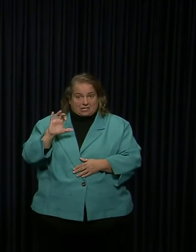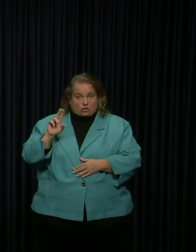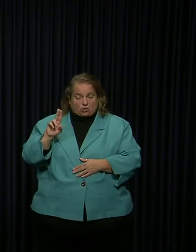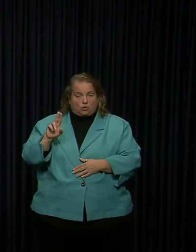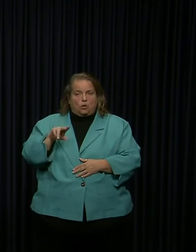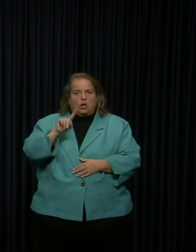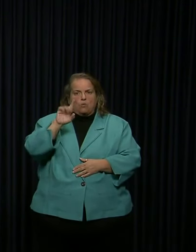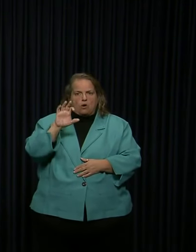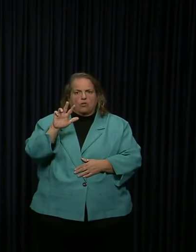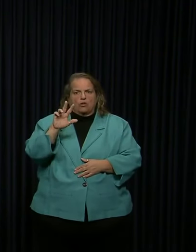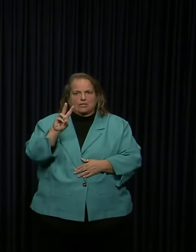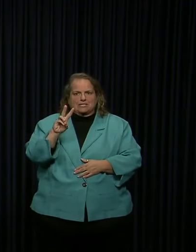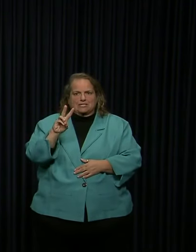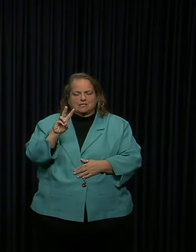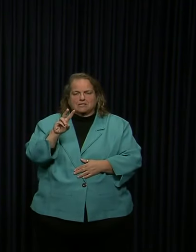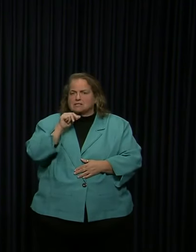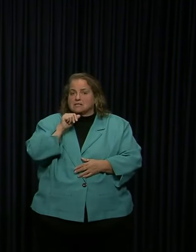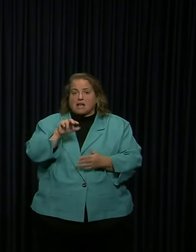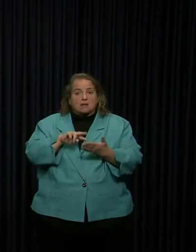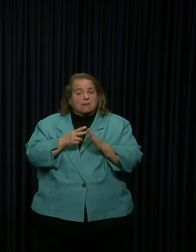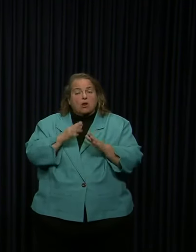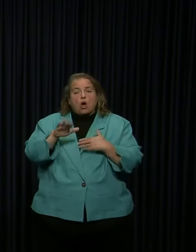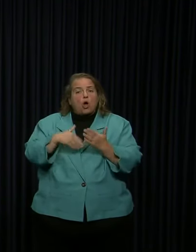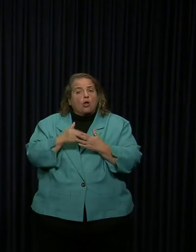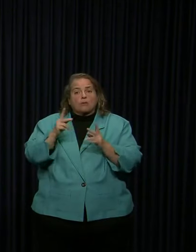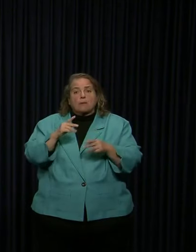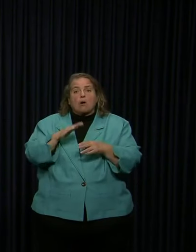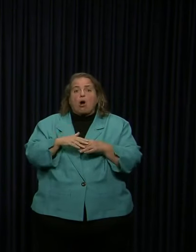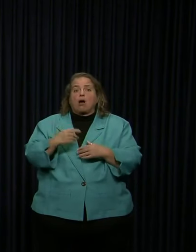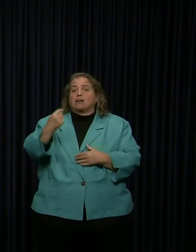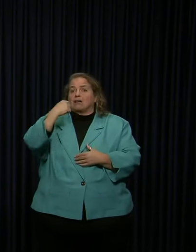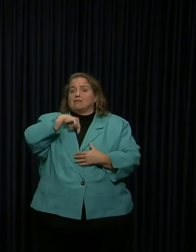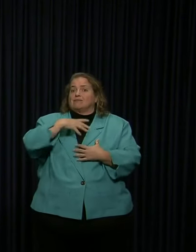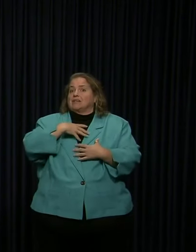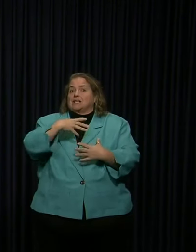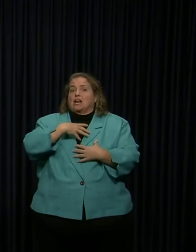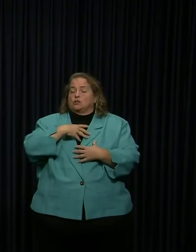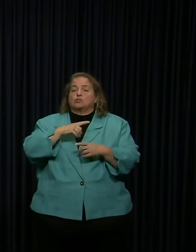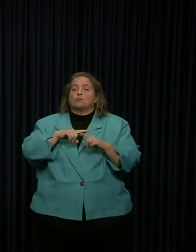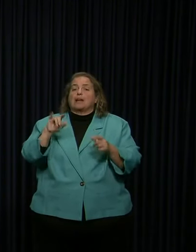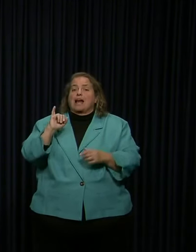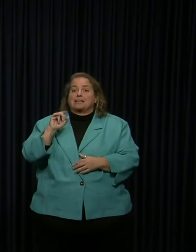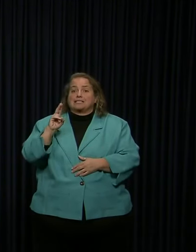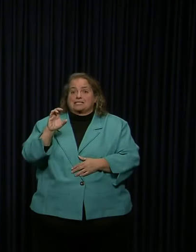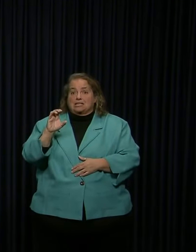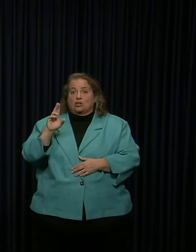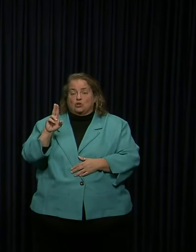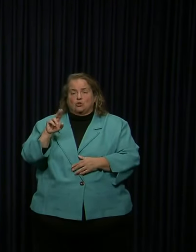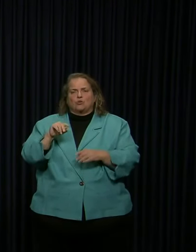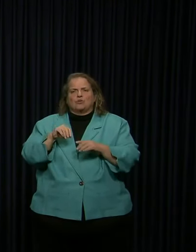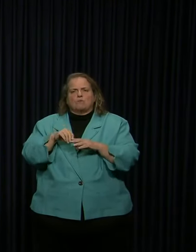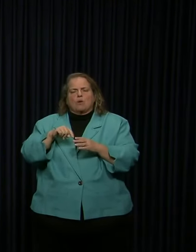GREEN TO MAKE SURE THEIR FAMILIES KNOW THAT THEY ARE NOT ALONE. IT'S THE COLOR OF COMPASSION AND